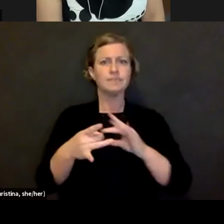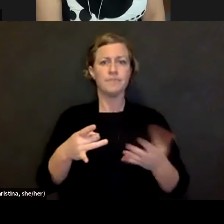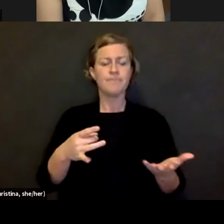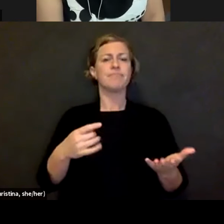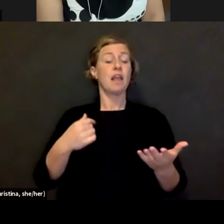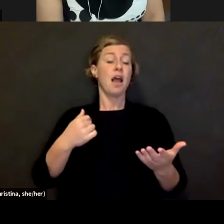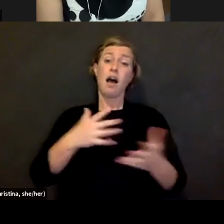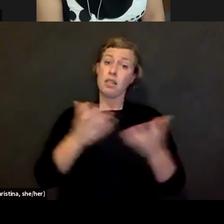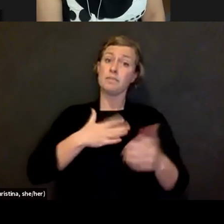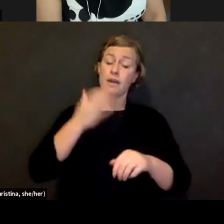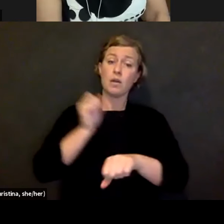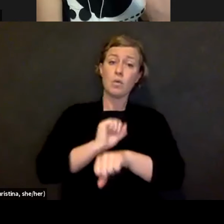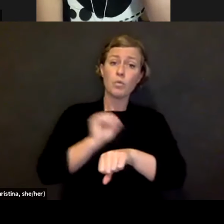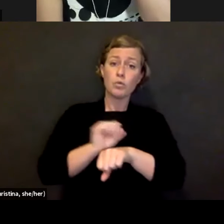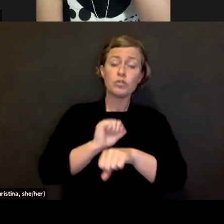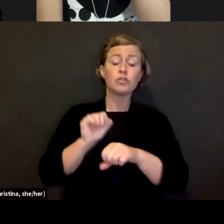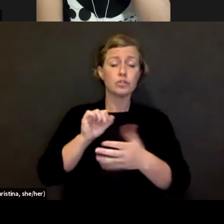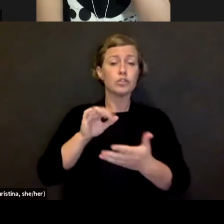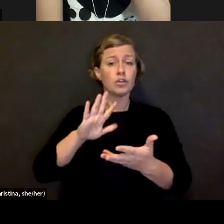writing, writing turned into speaking. Speaking